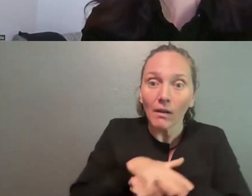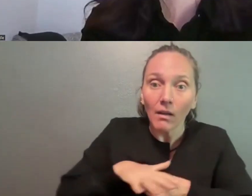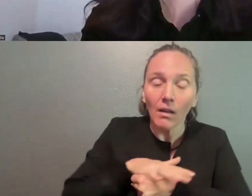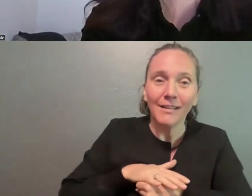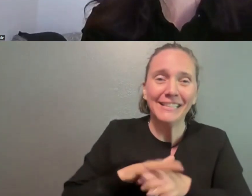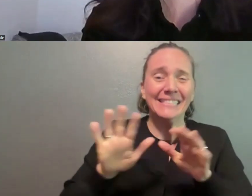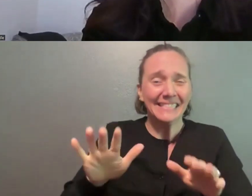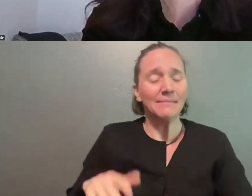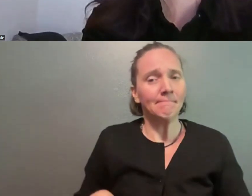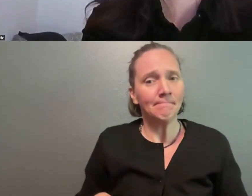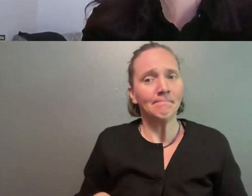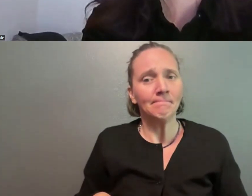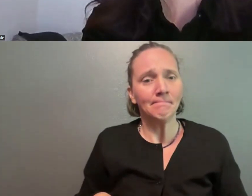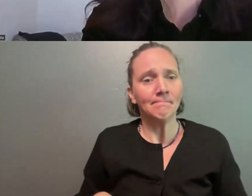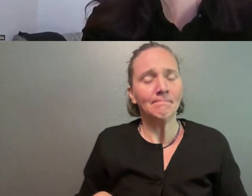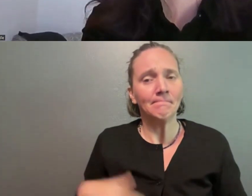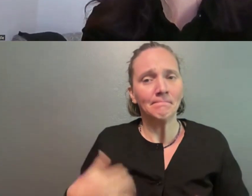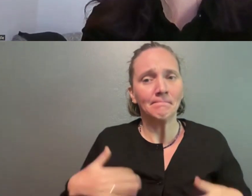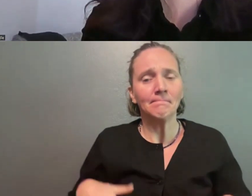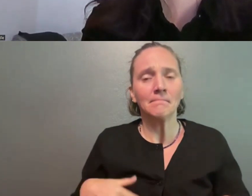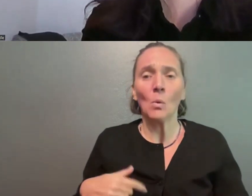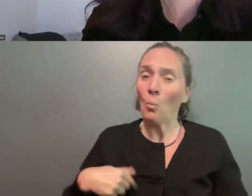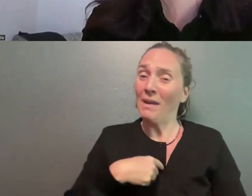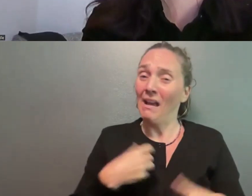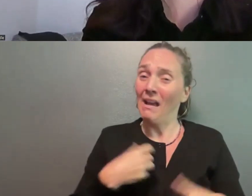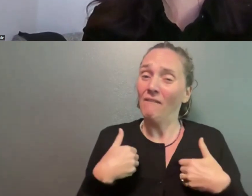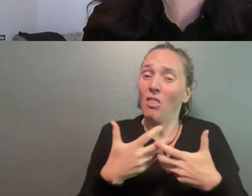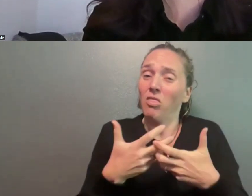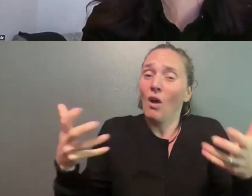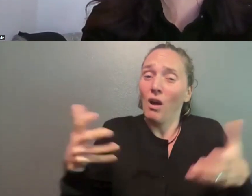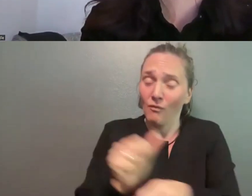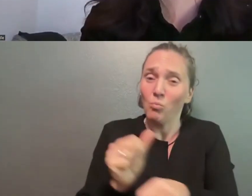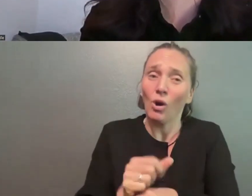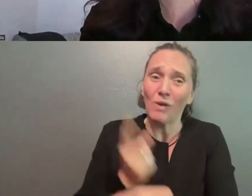I appreciate you bringing that up, and I'm sorry that I don't have a better answer at this time.